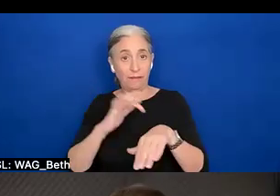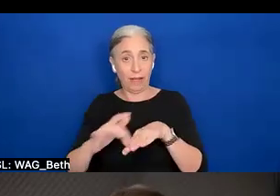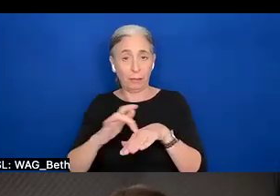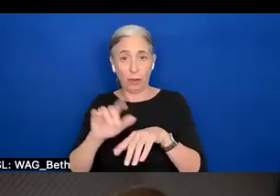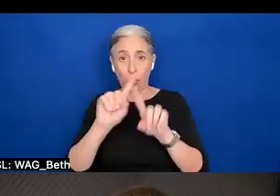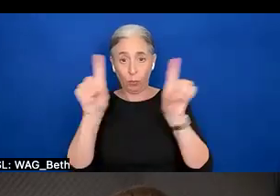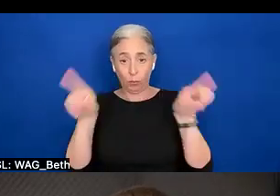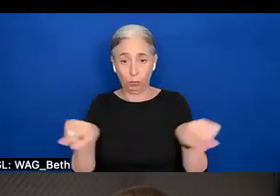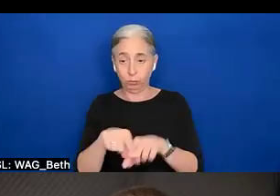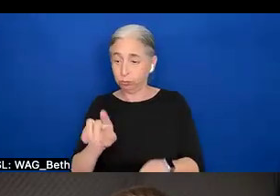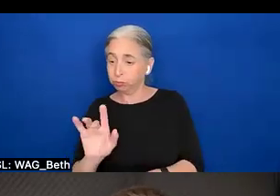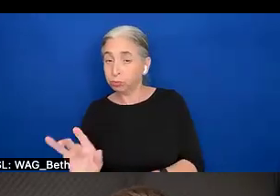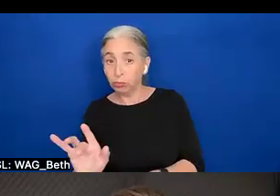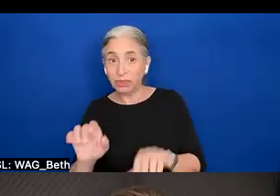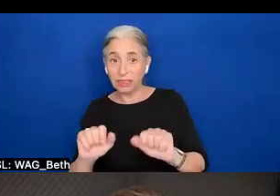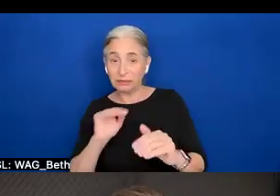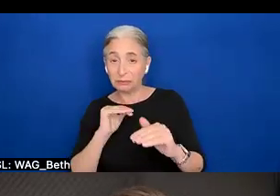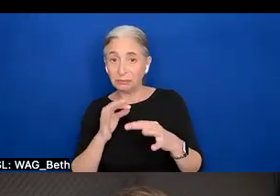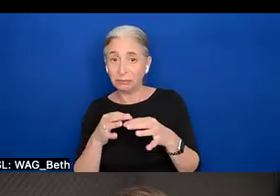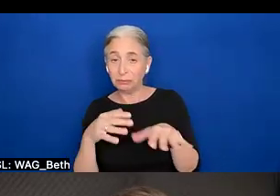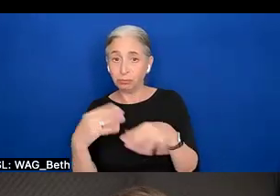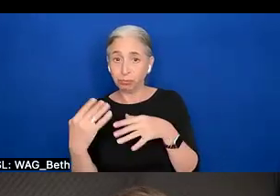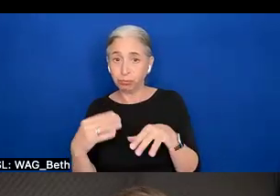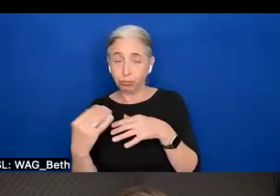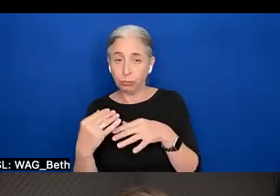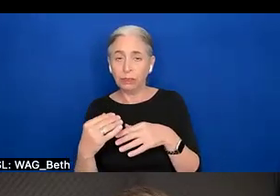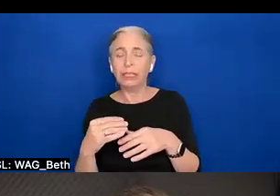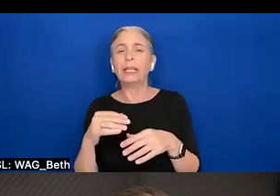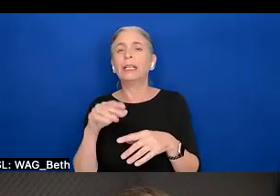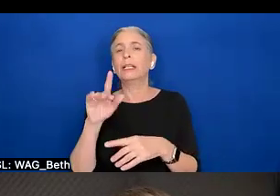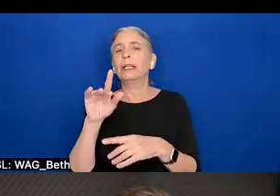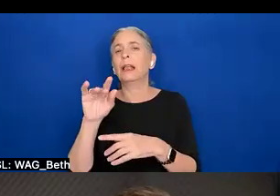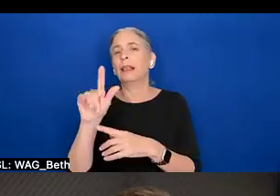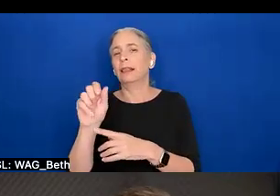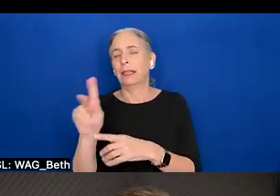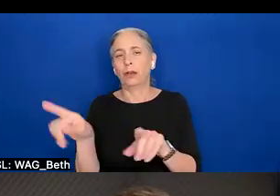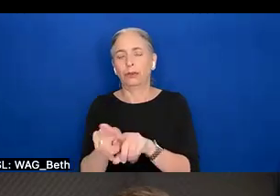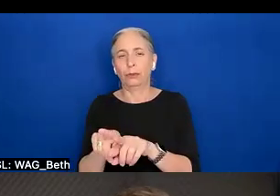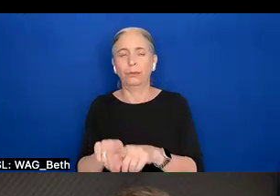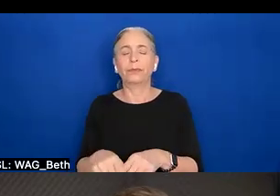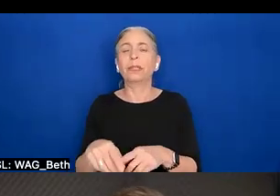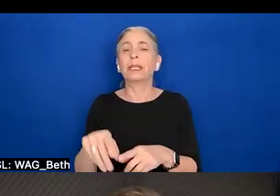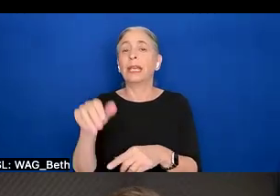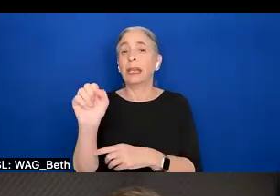on the bottom of your Zoom screen, as well as the Streamtext links in the chat.